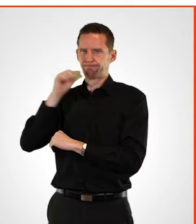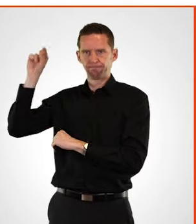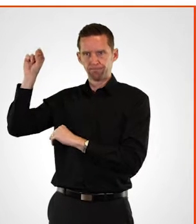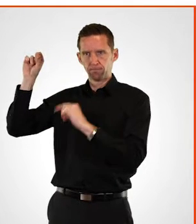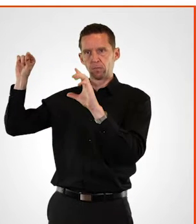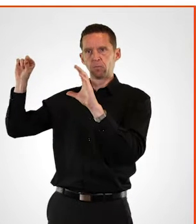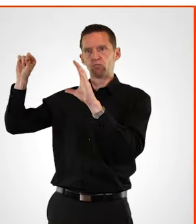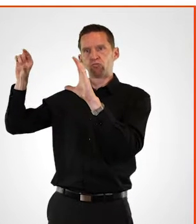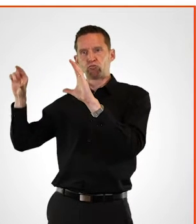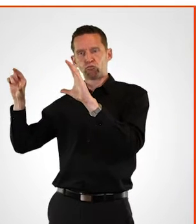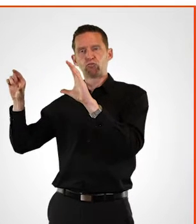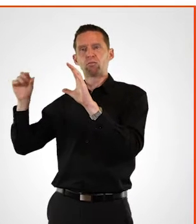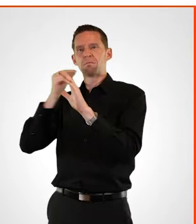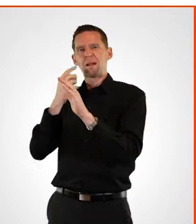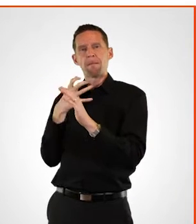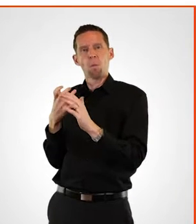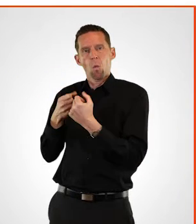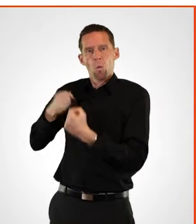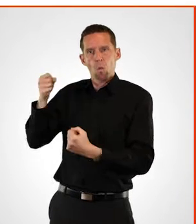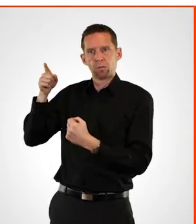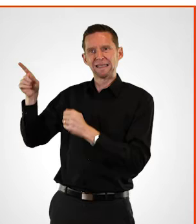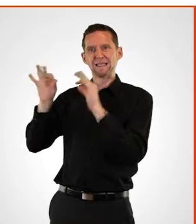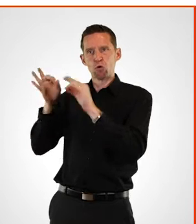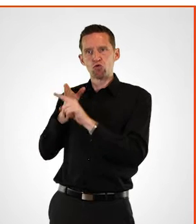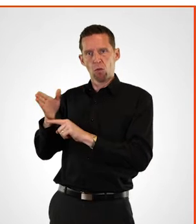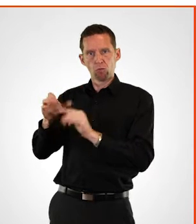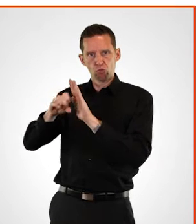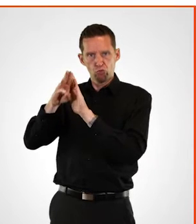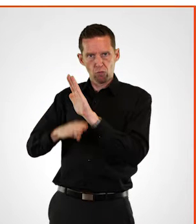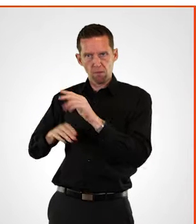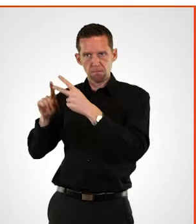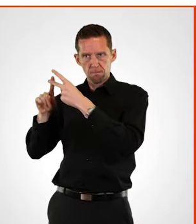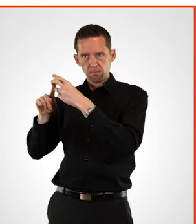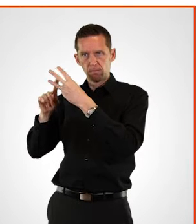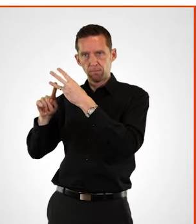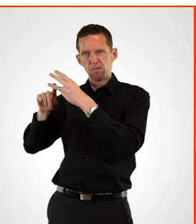we have a much stronger portion or a larger portion for the specialised curriculum